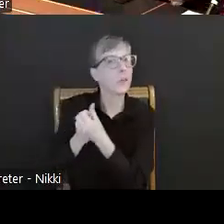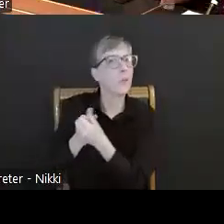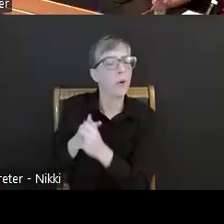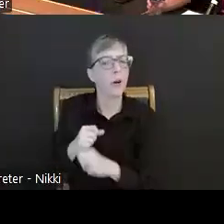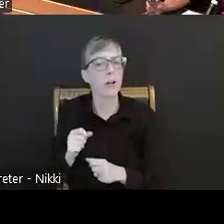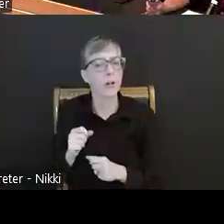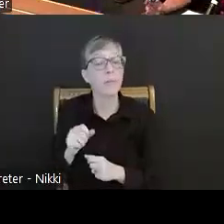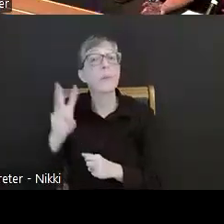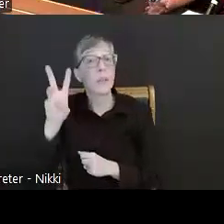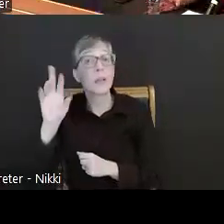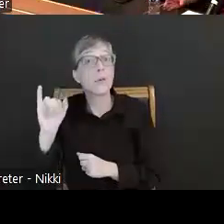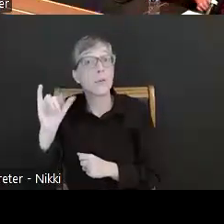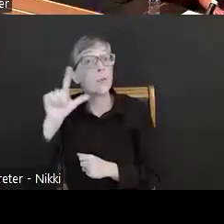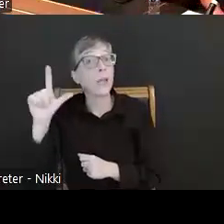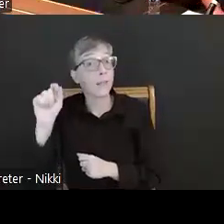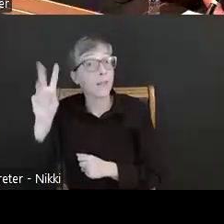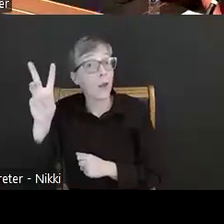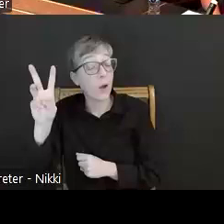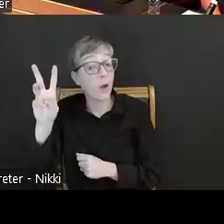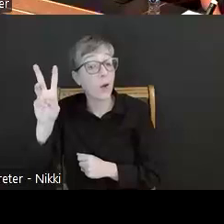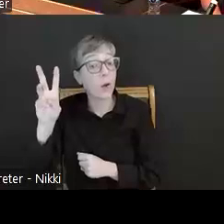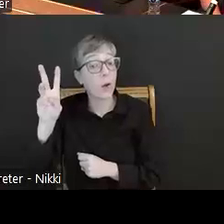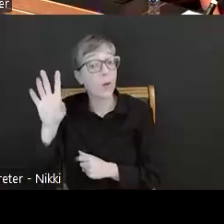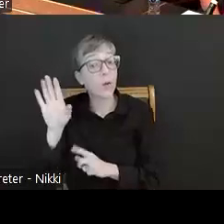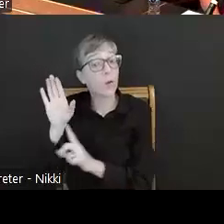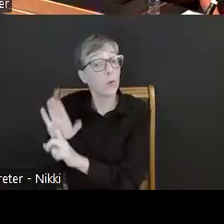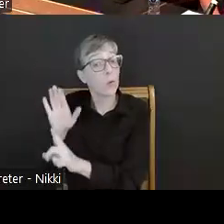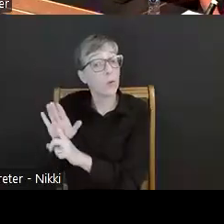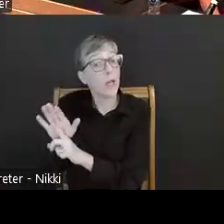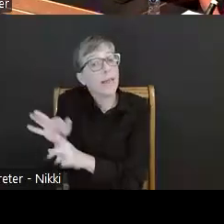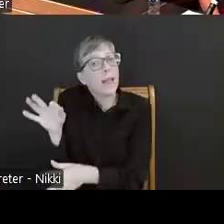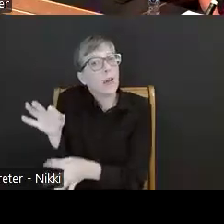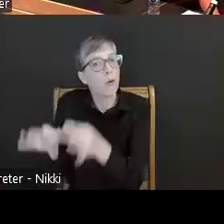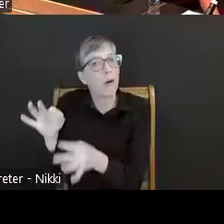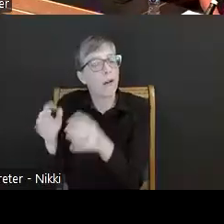uh Willow's Court accompaniment program as well as deaf ignite which is a program that's also